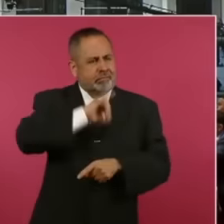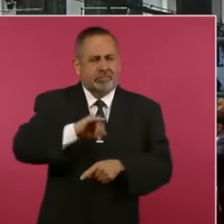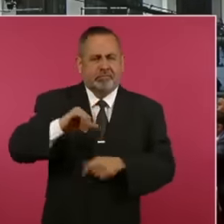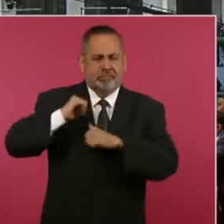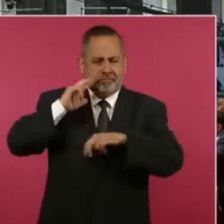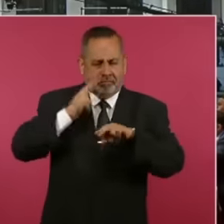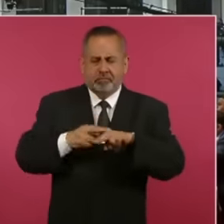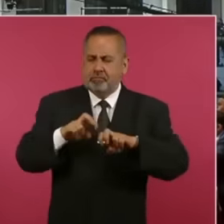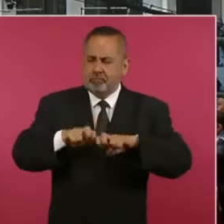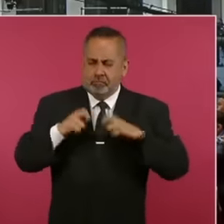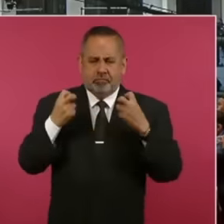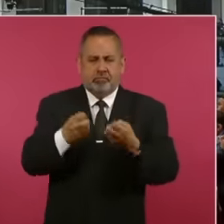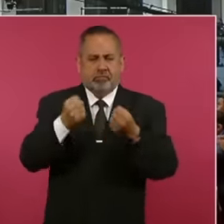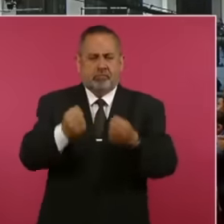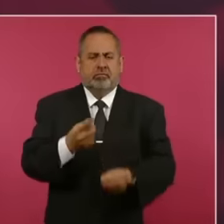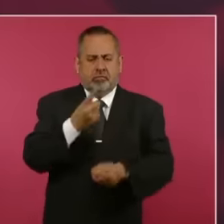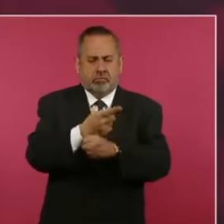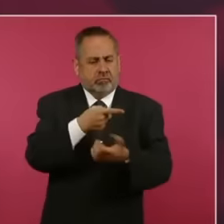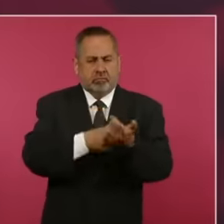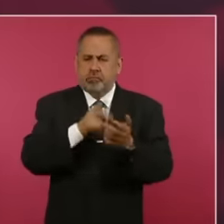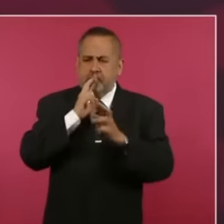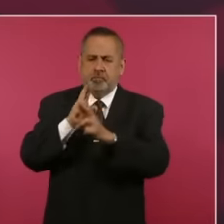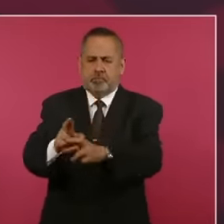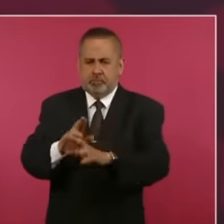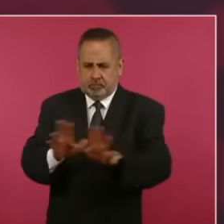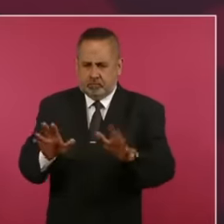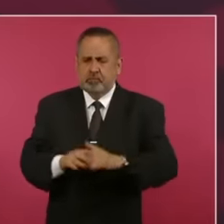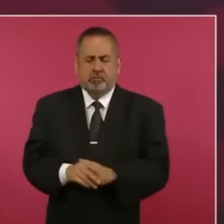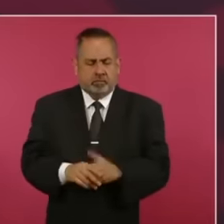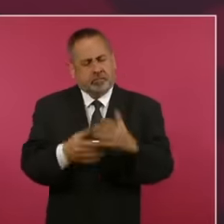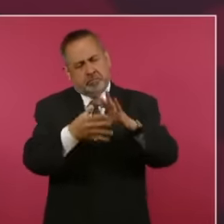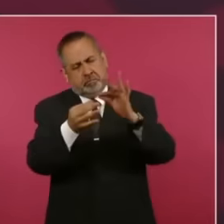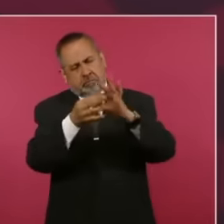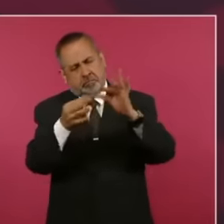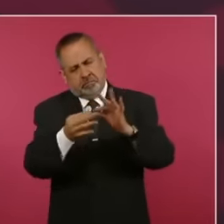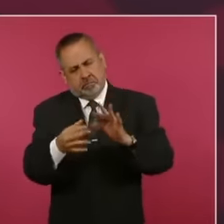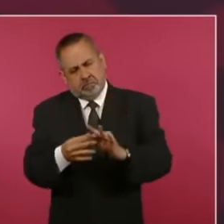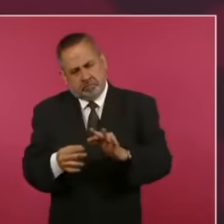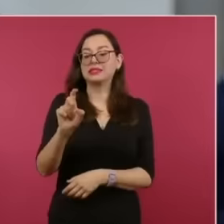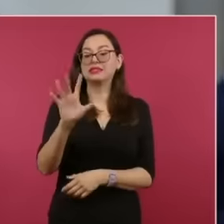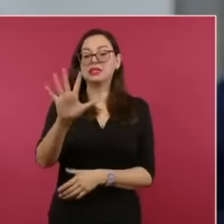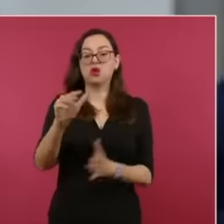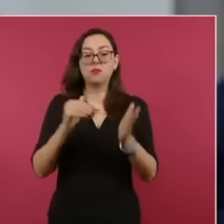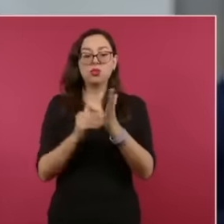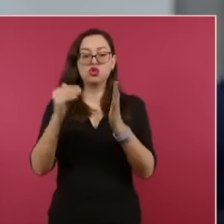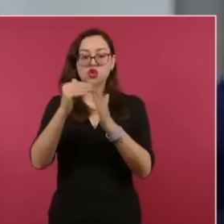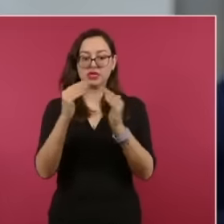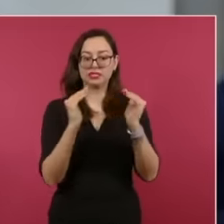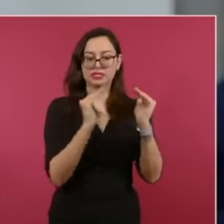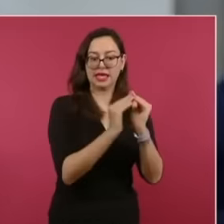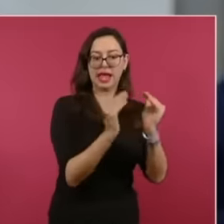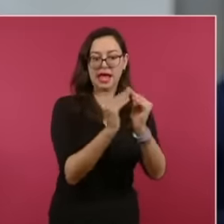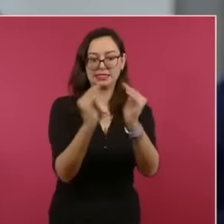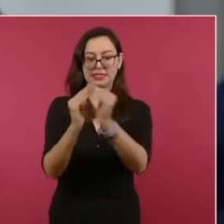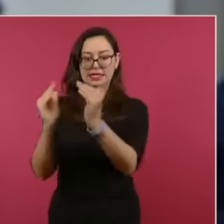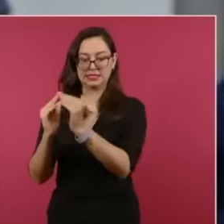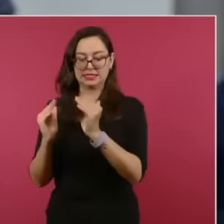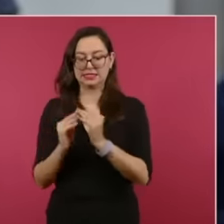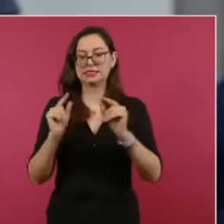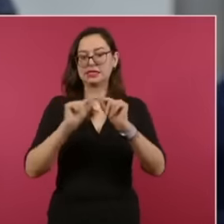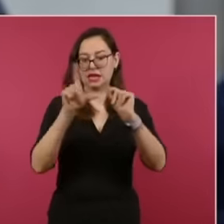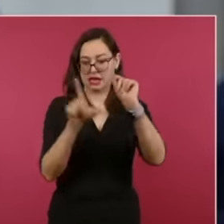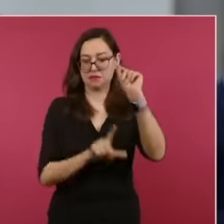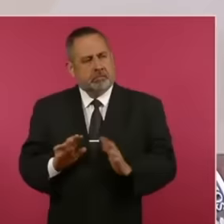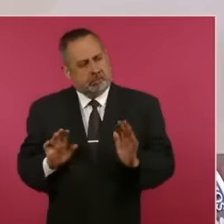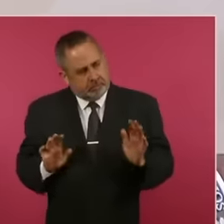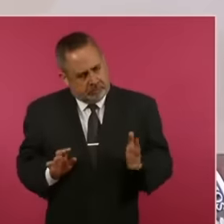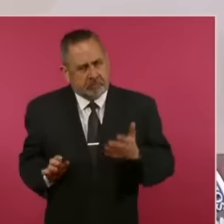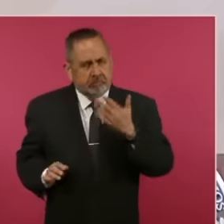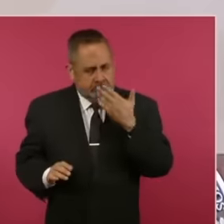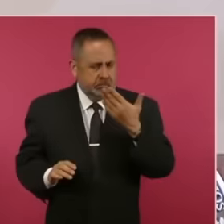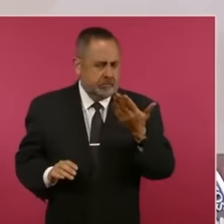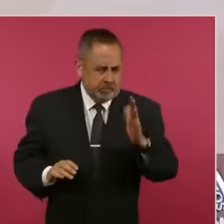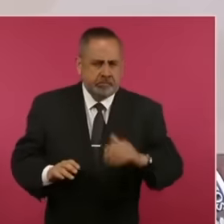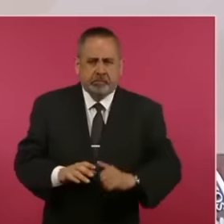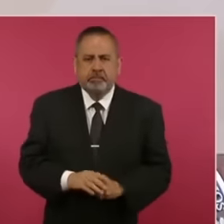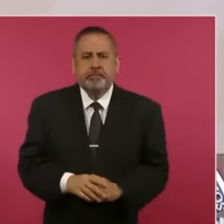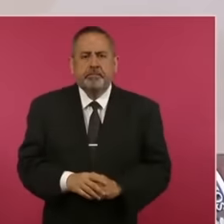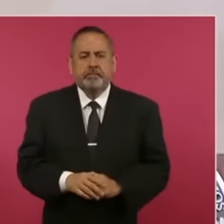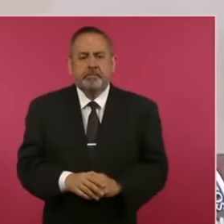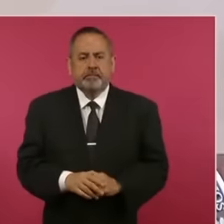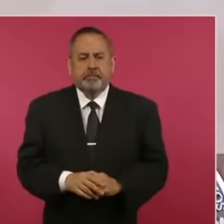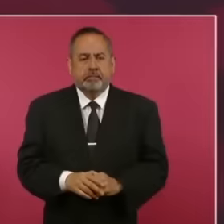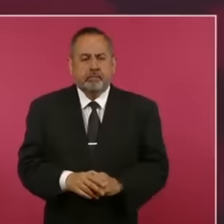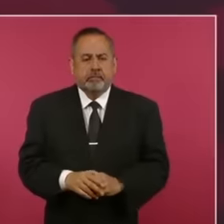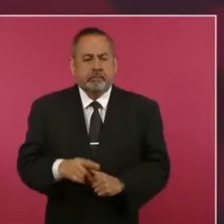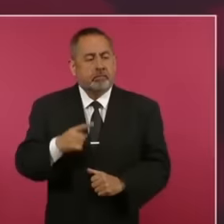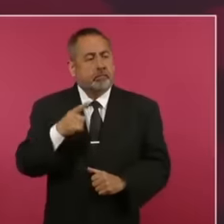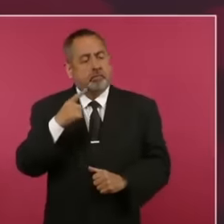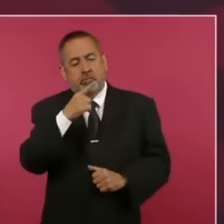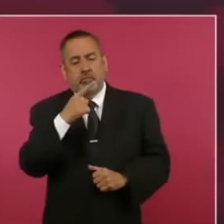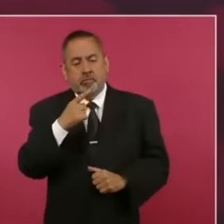the president's security staff, is already condemning, not the facts, because since they don't have a